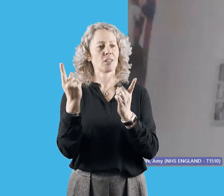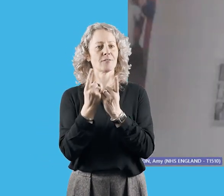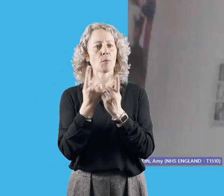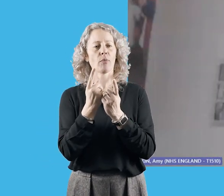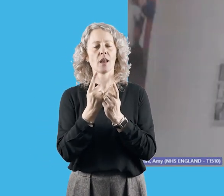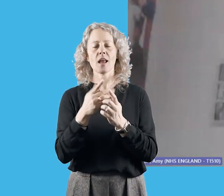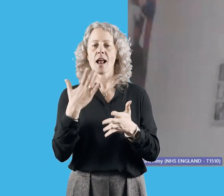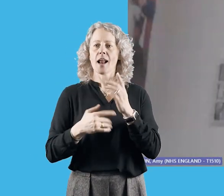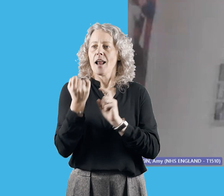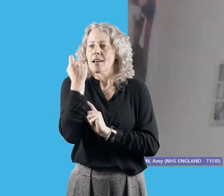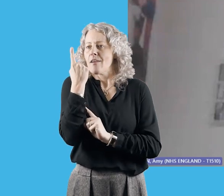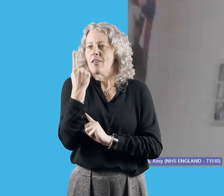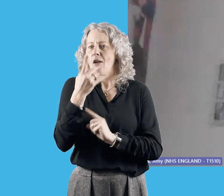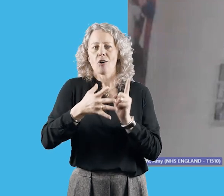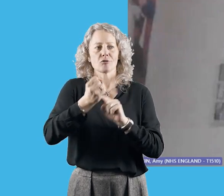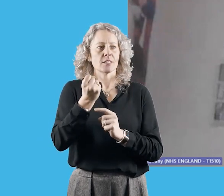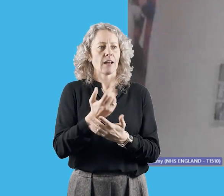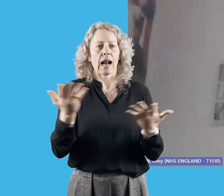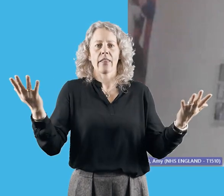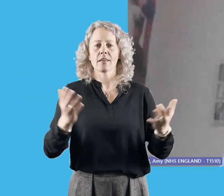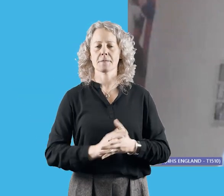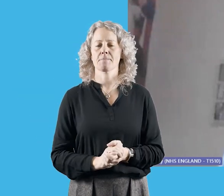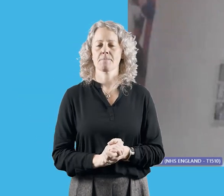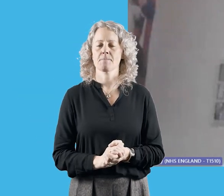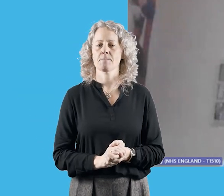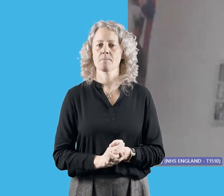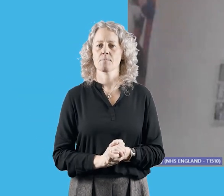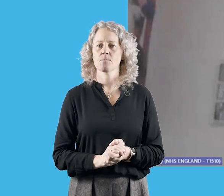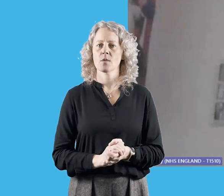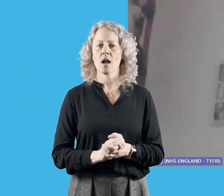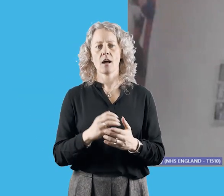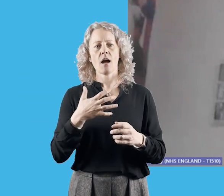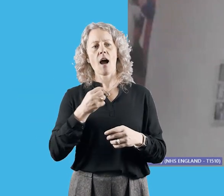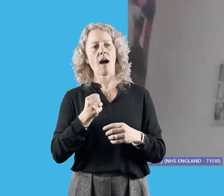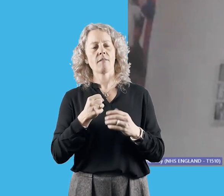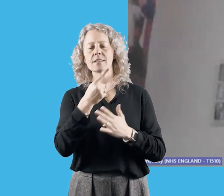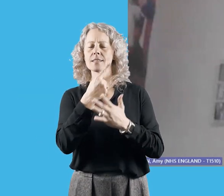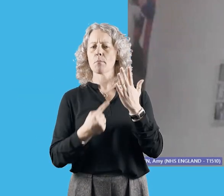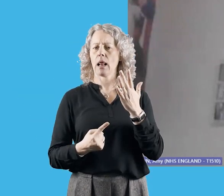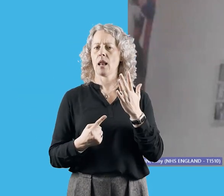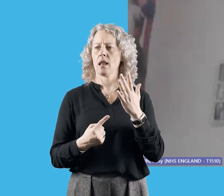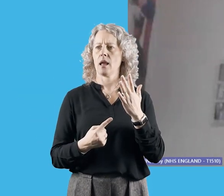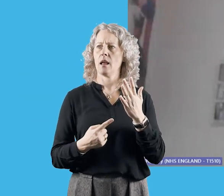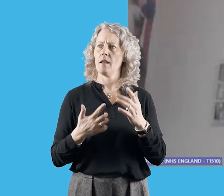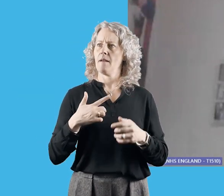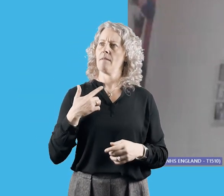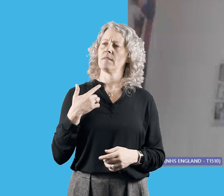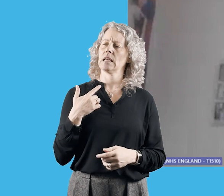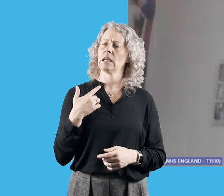didn't think I'd ever achieve in my life, because I feel like I got to split off like I couldn't. I feel like that